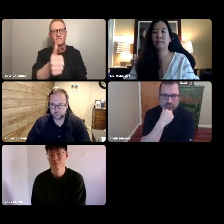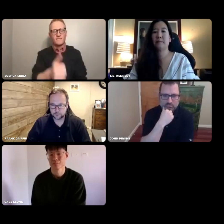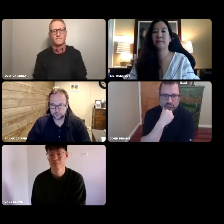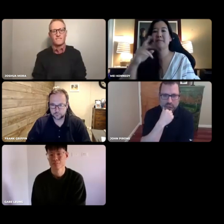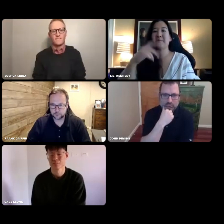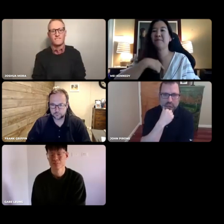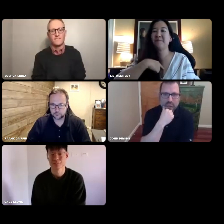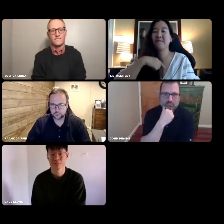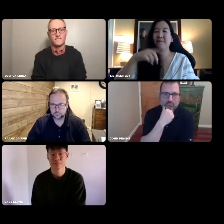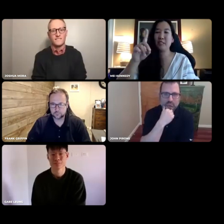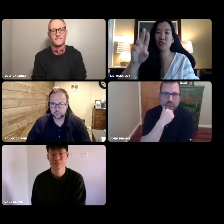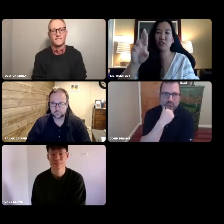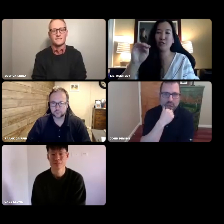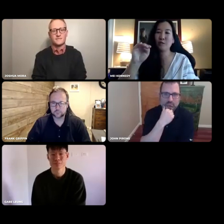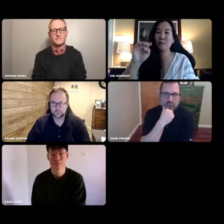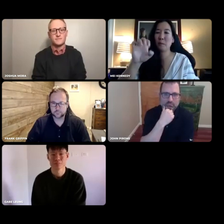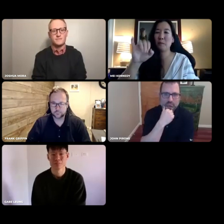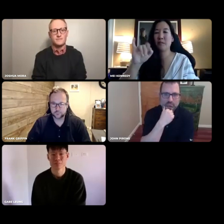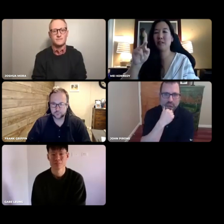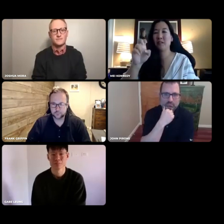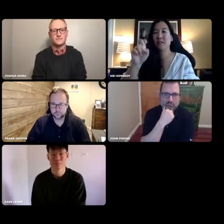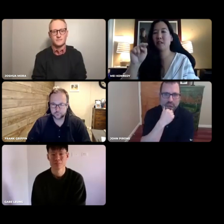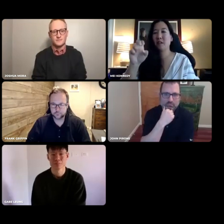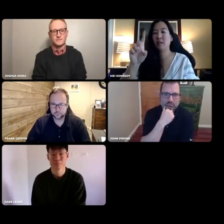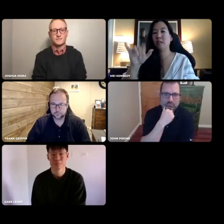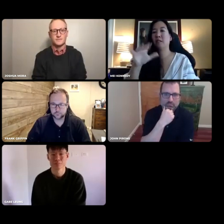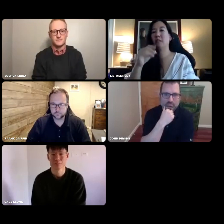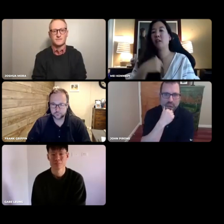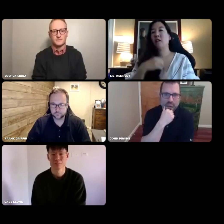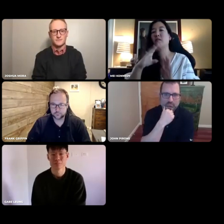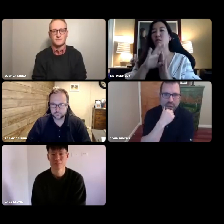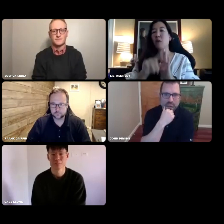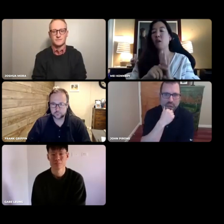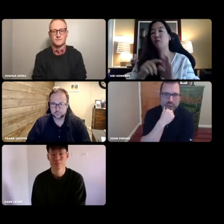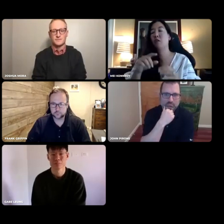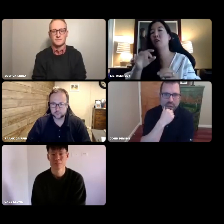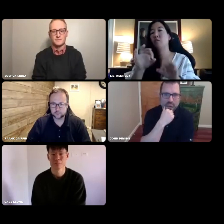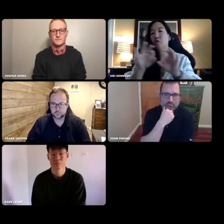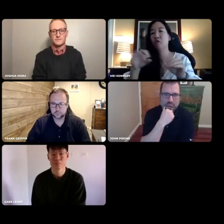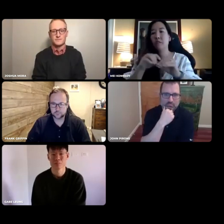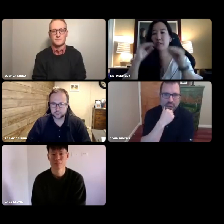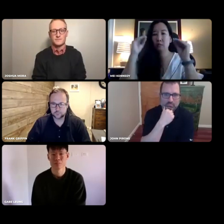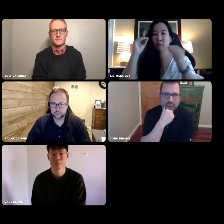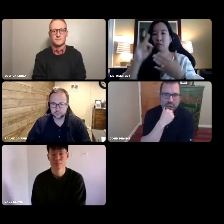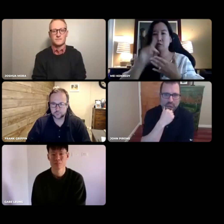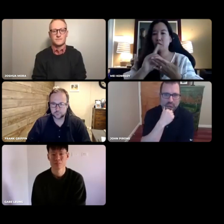I'm Dr. Mei Kennedy.